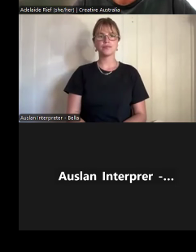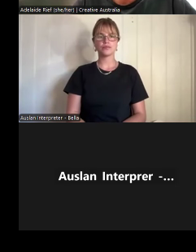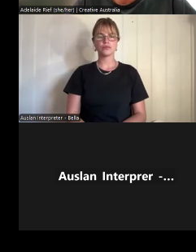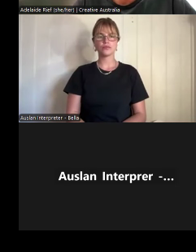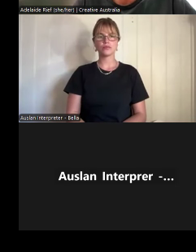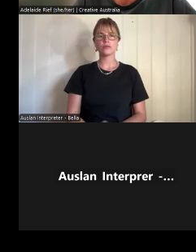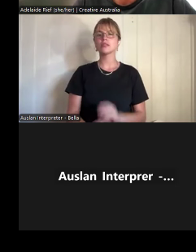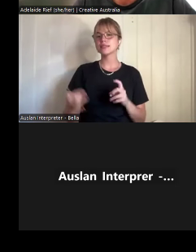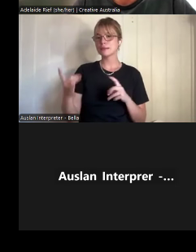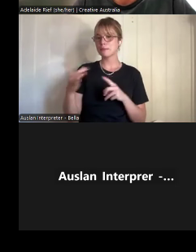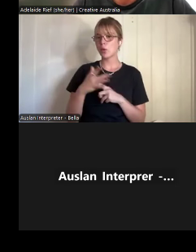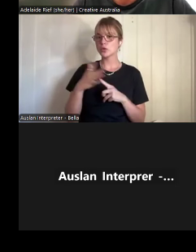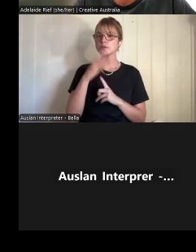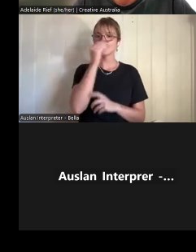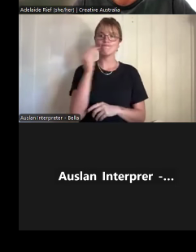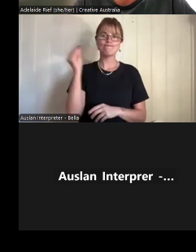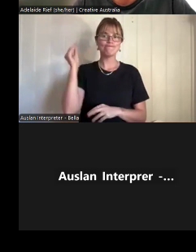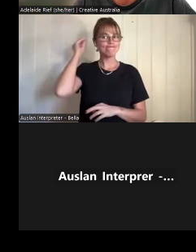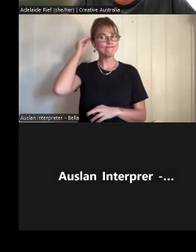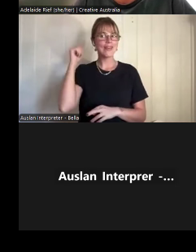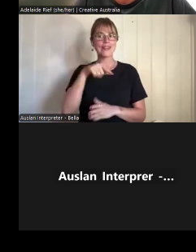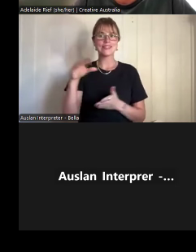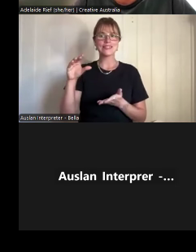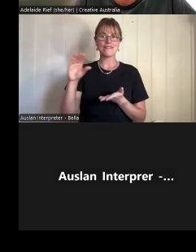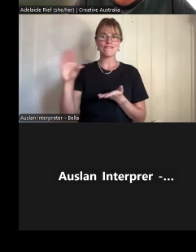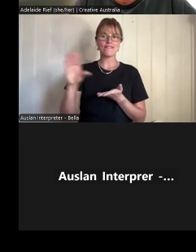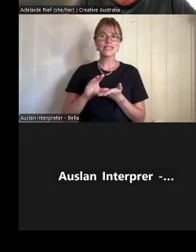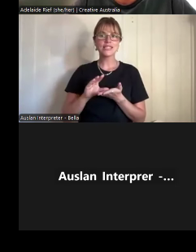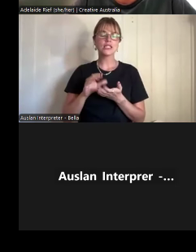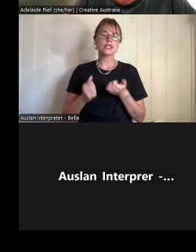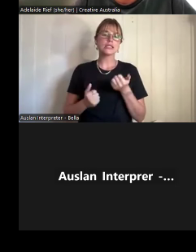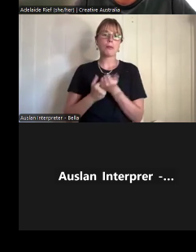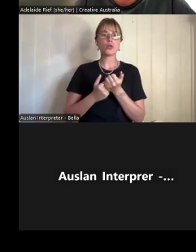important to know that this fund is supporting the groups and the members of that group with the